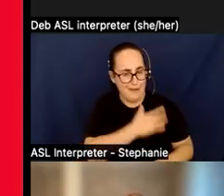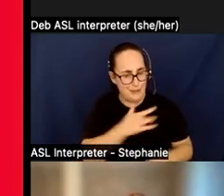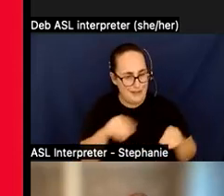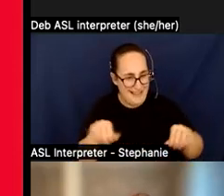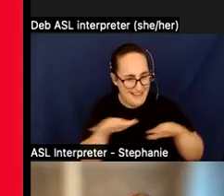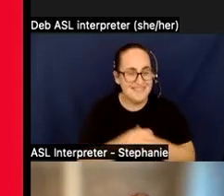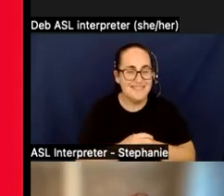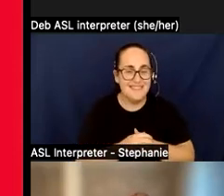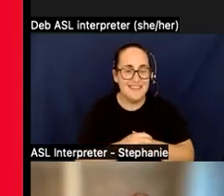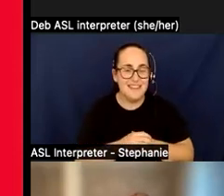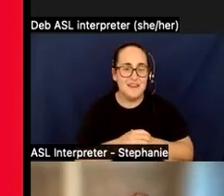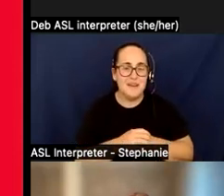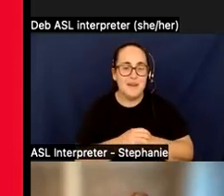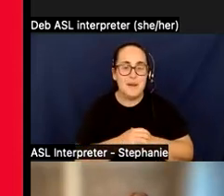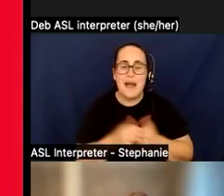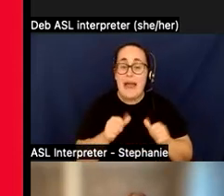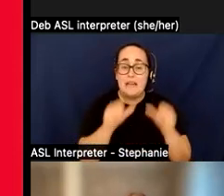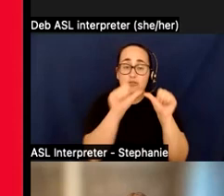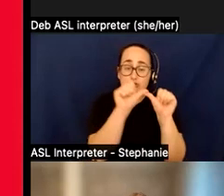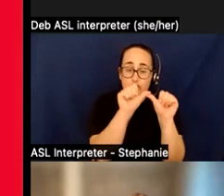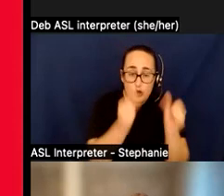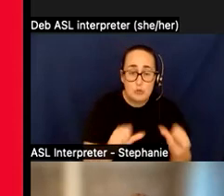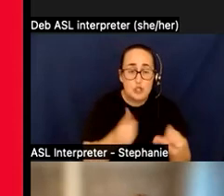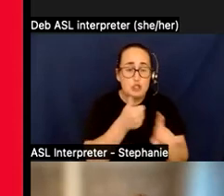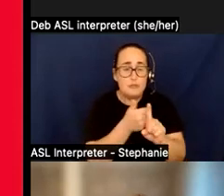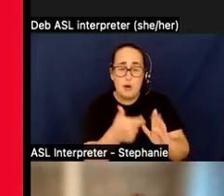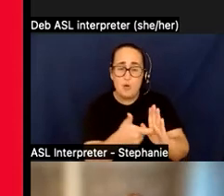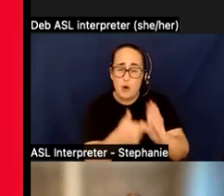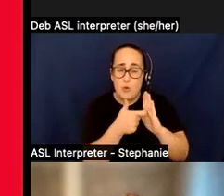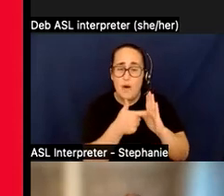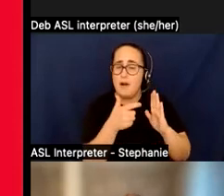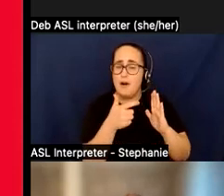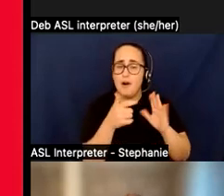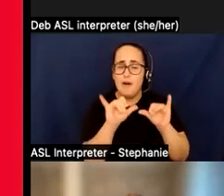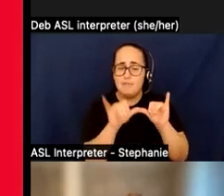not be considered for this project. So if you have moving components or if you need your,